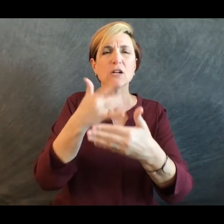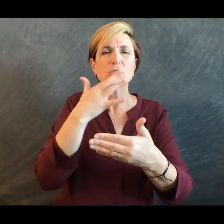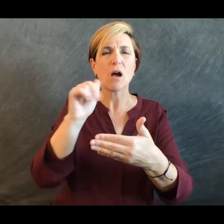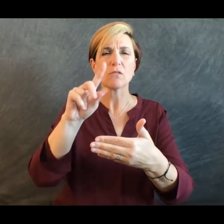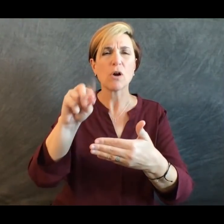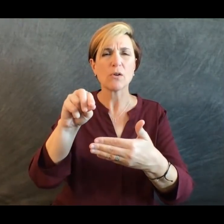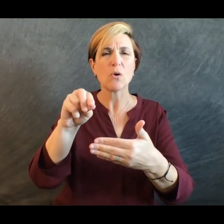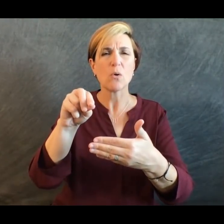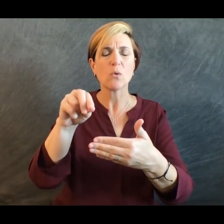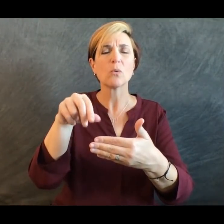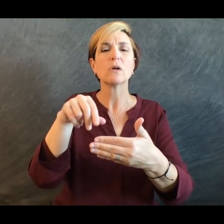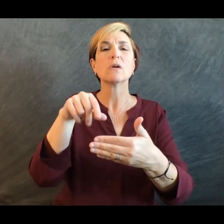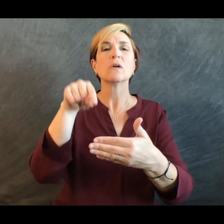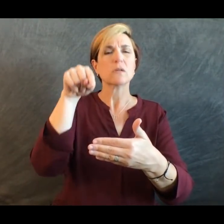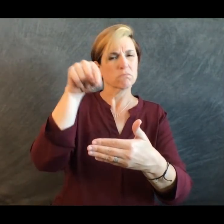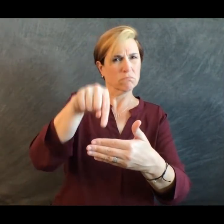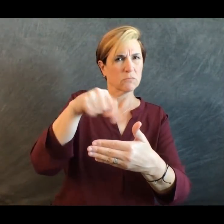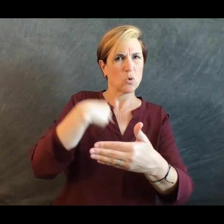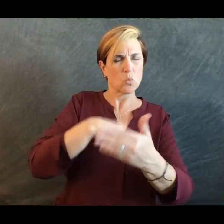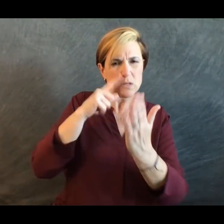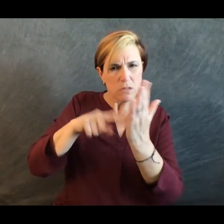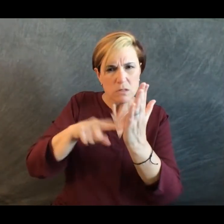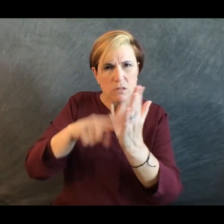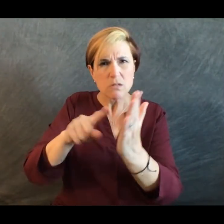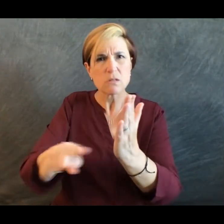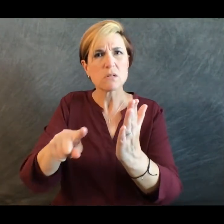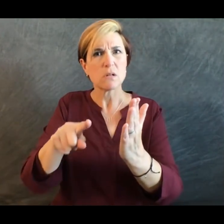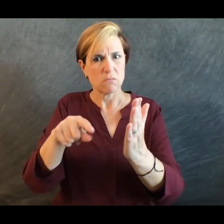working with the governor and working with the senator to ensure that we flowe